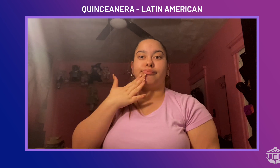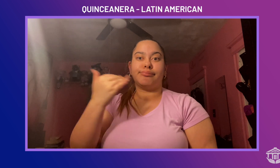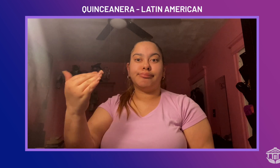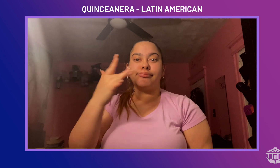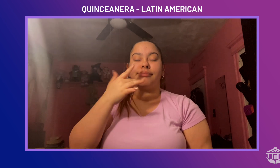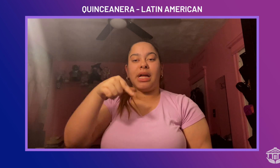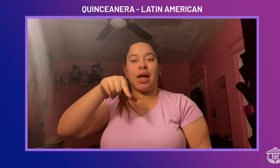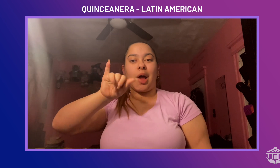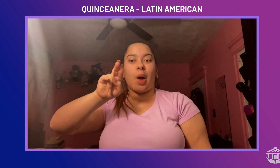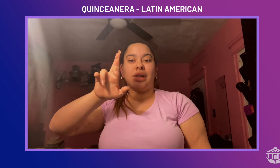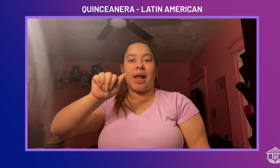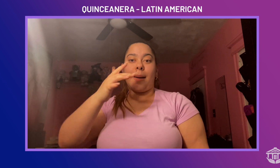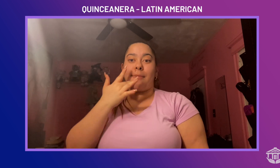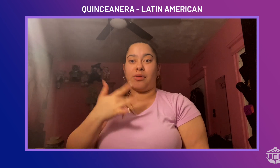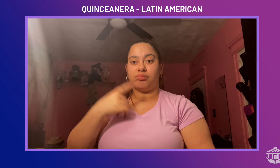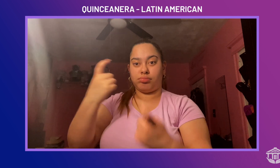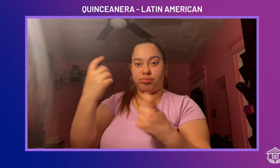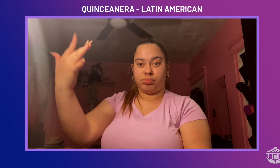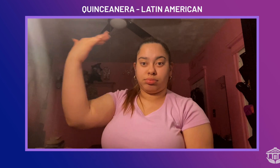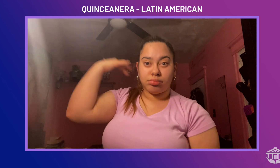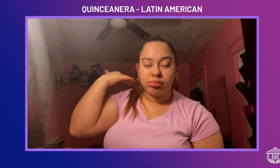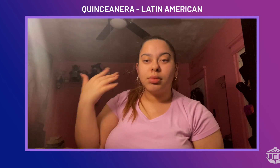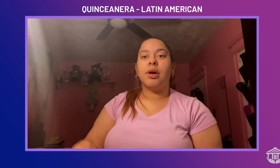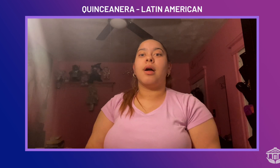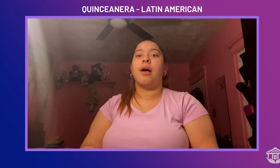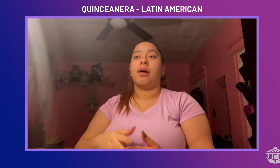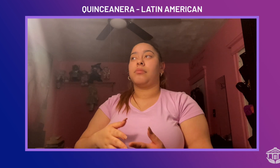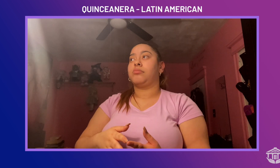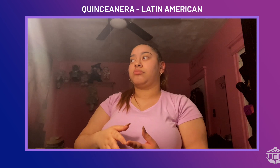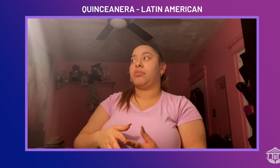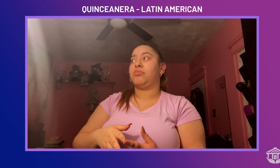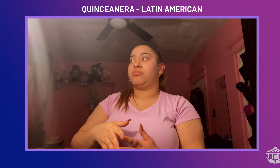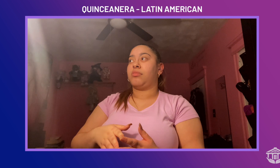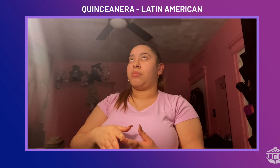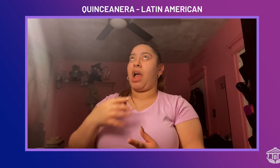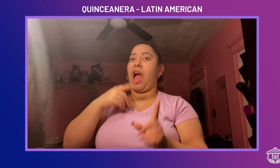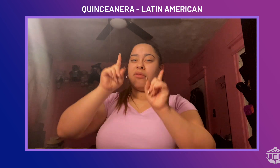she celebrated her birthday with a quinceanera. I’ve been to other quinceanera's too,